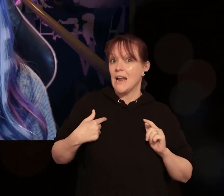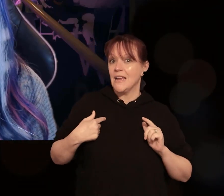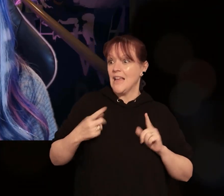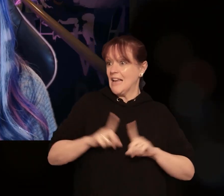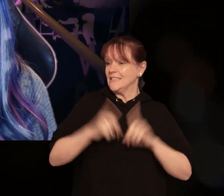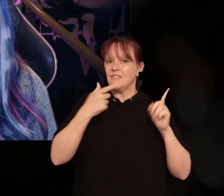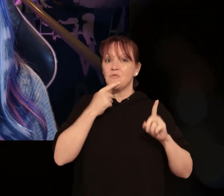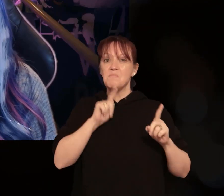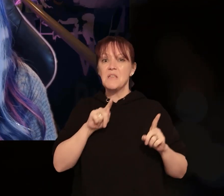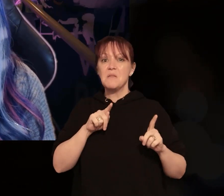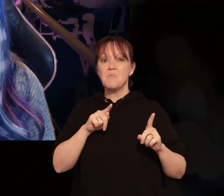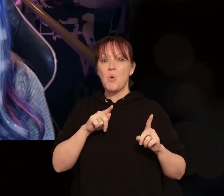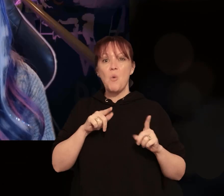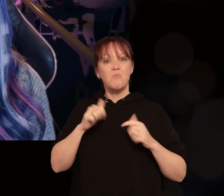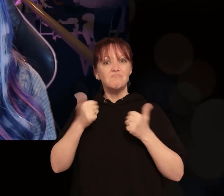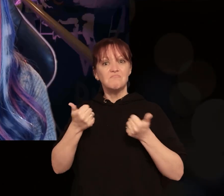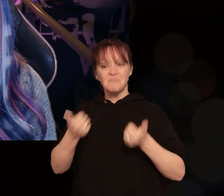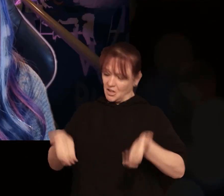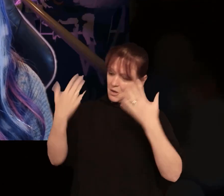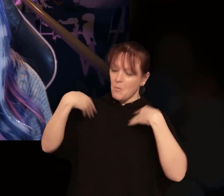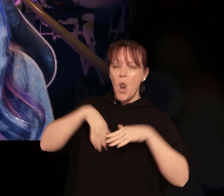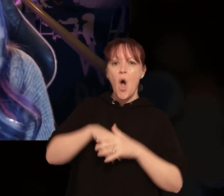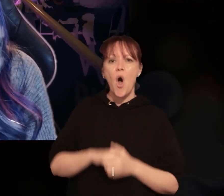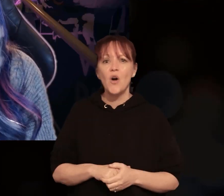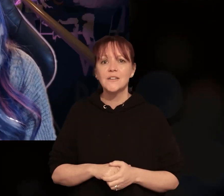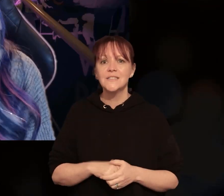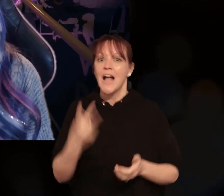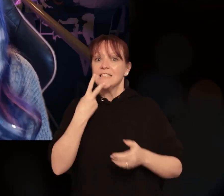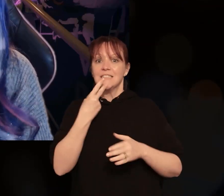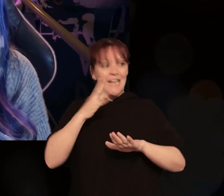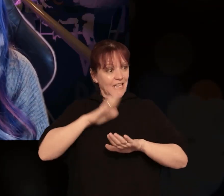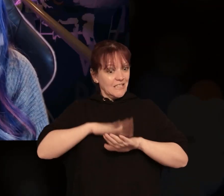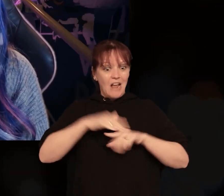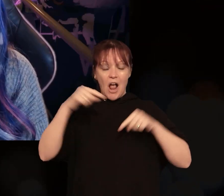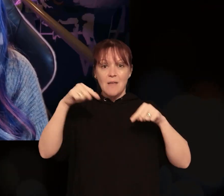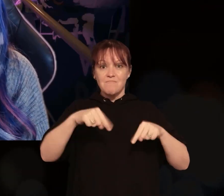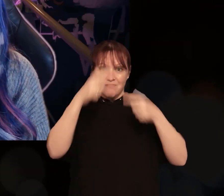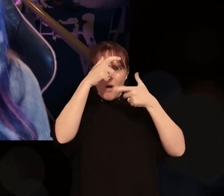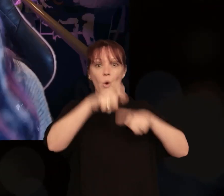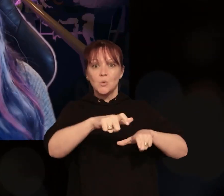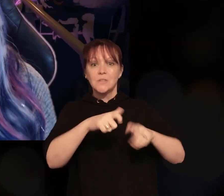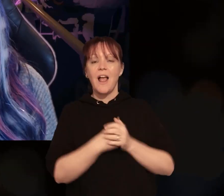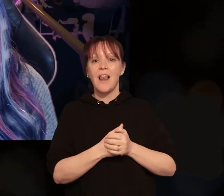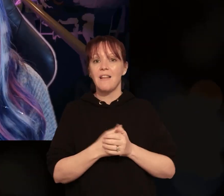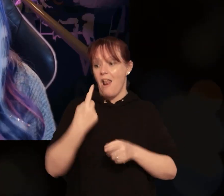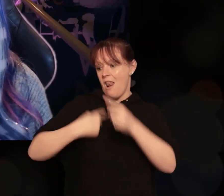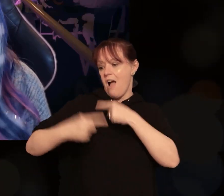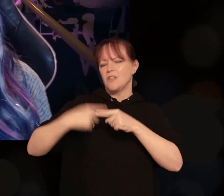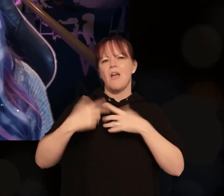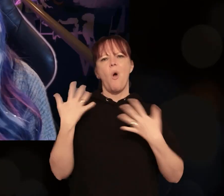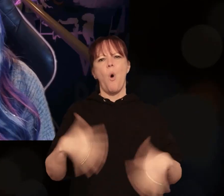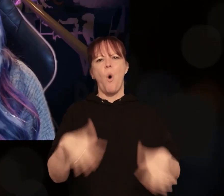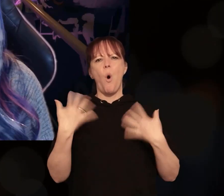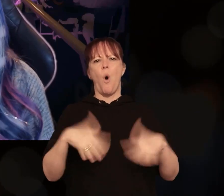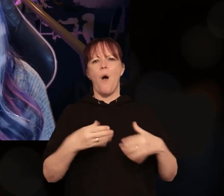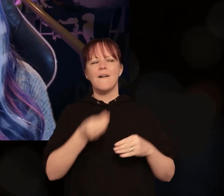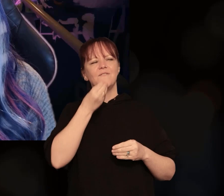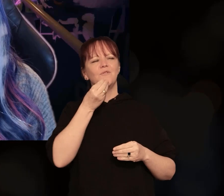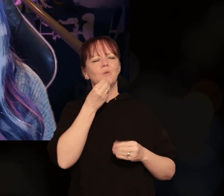Last year was fantastic, the food was great, the espresso martinis were available and again, I would love to see you...